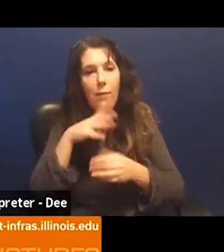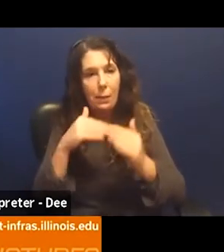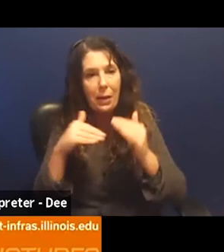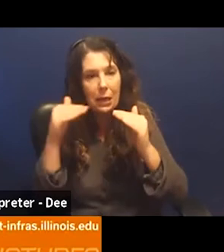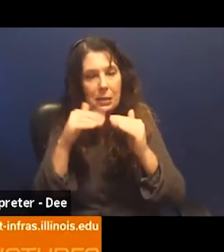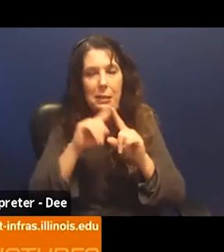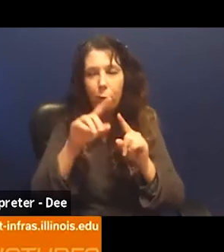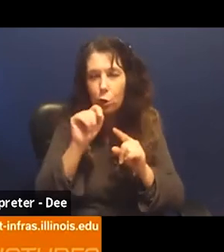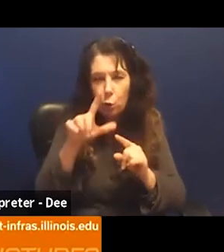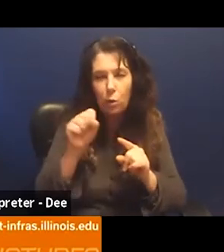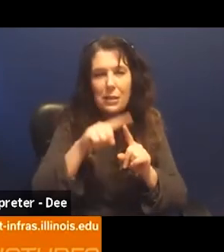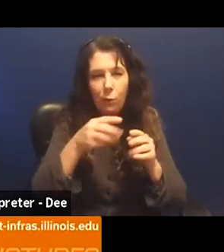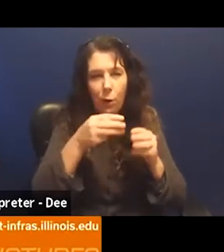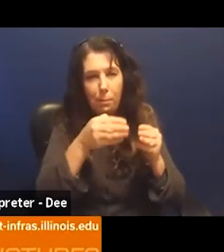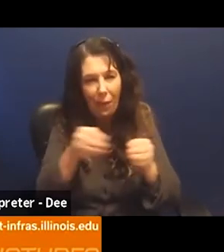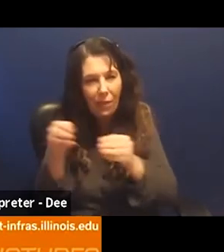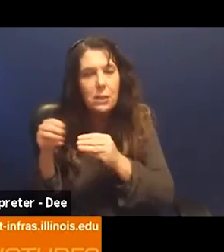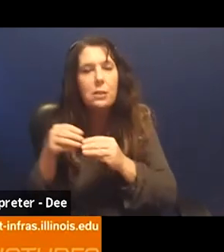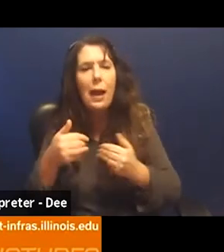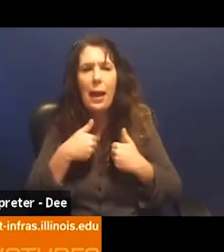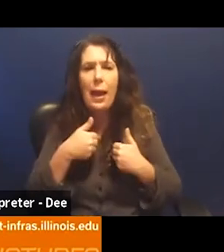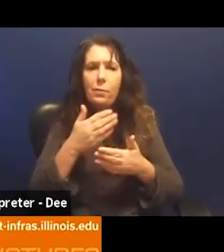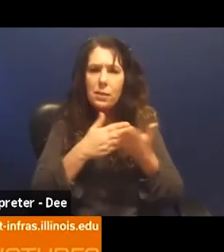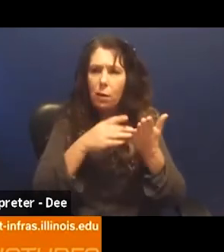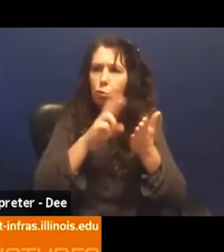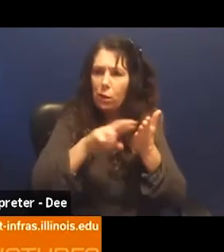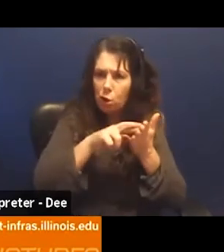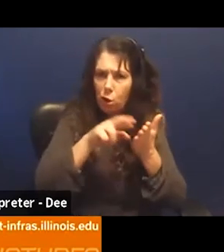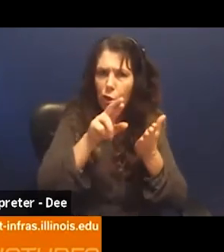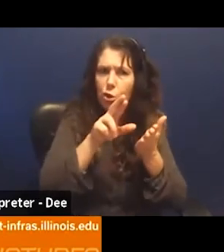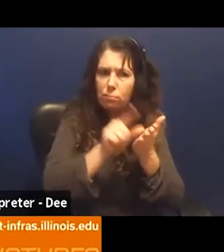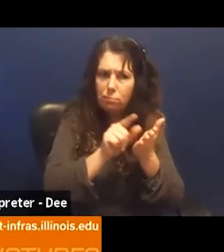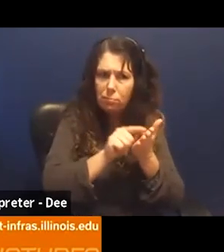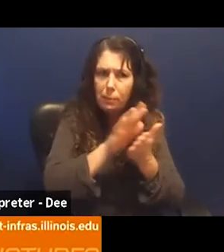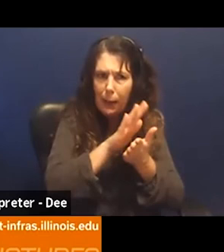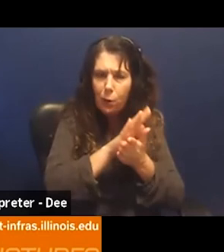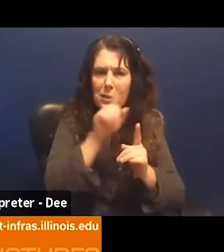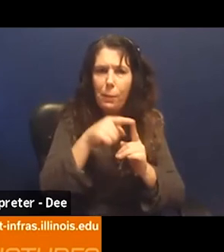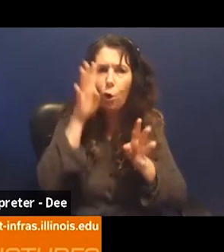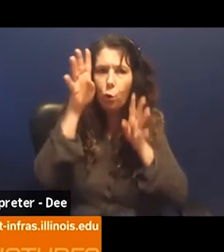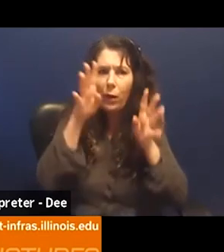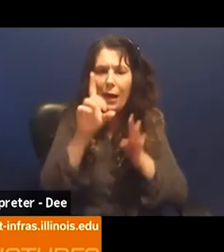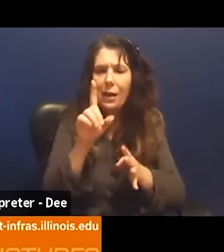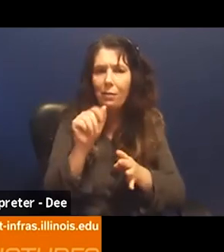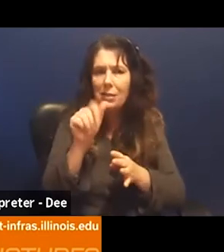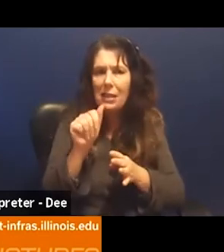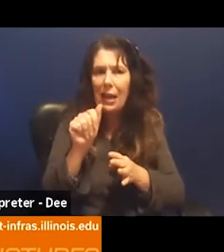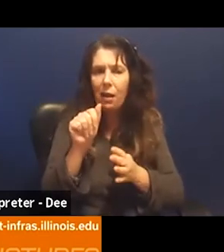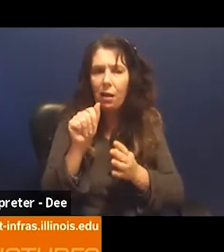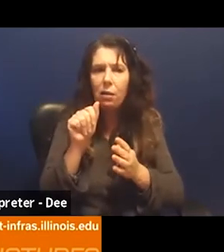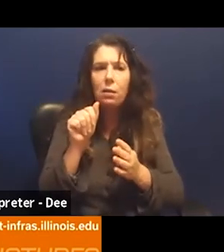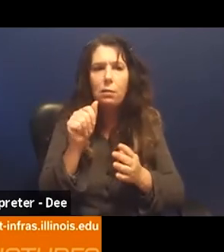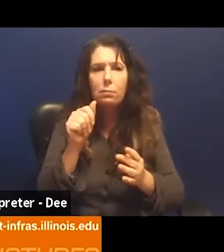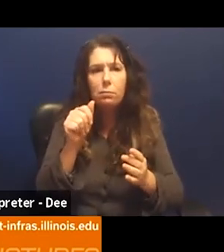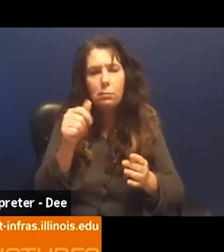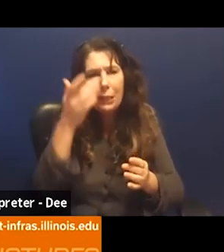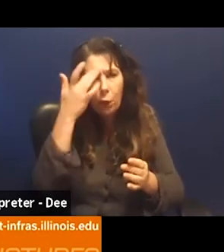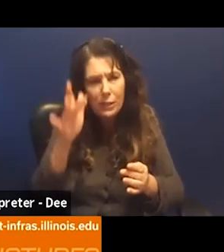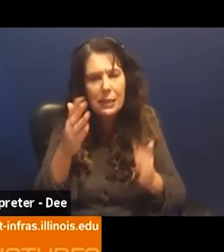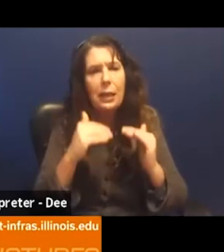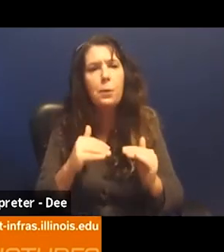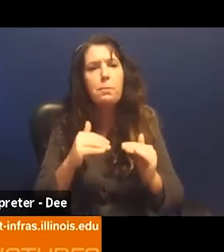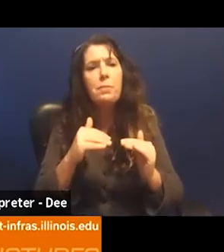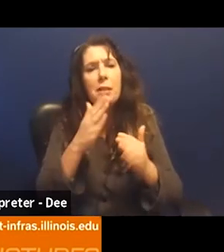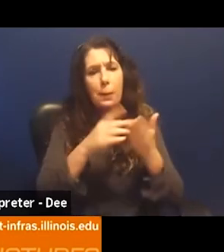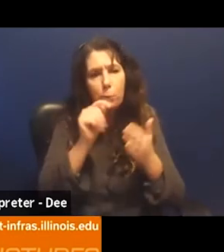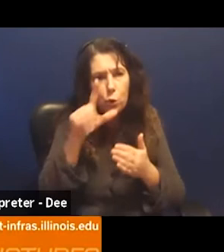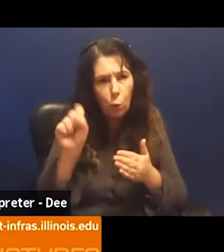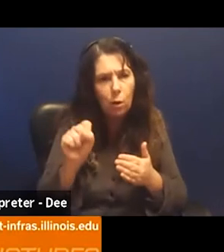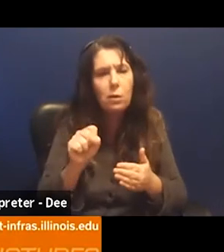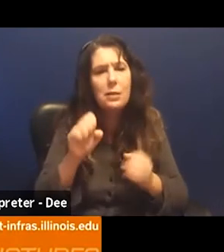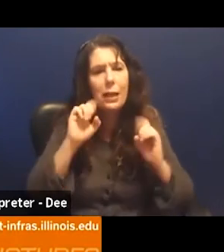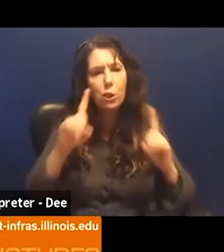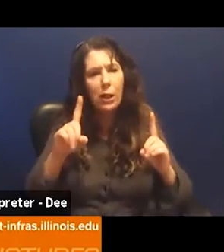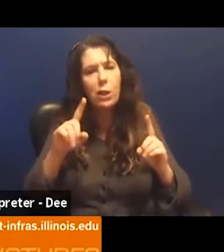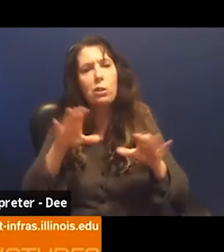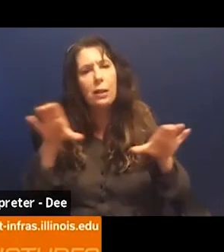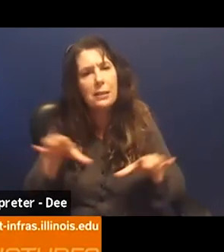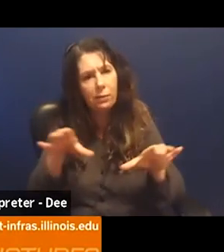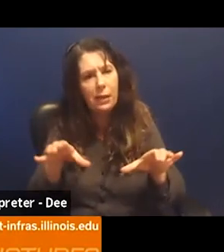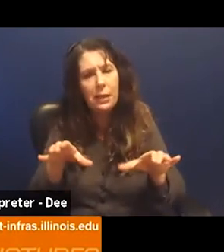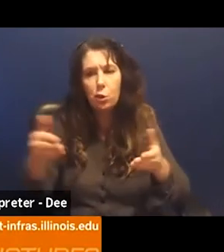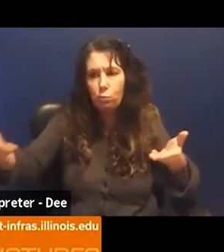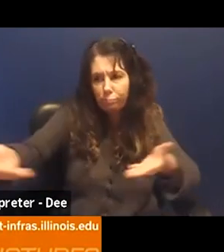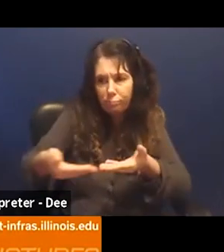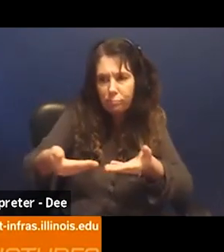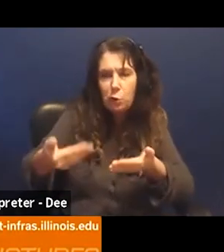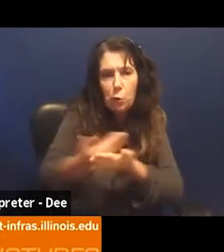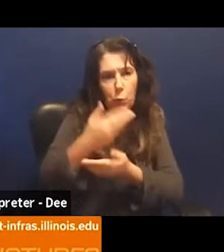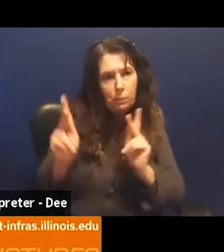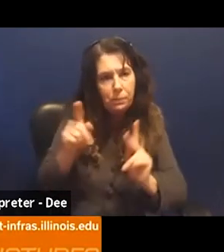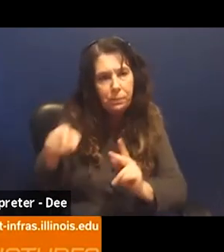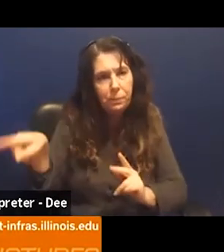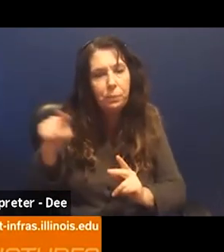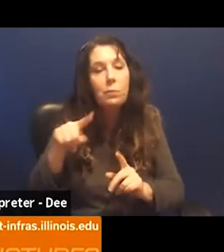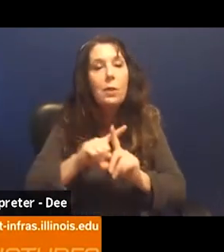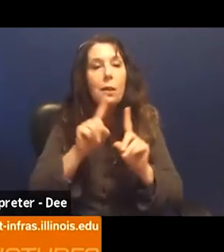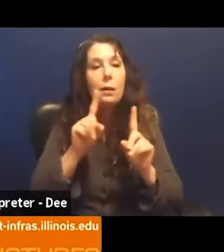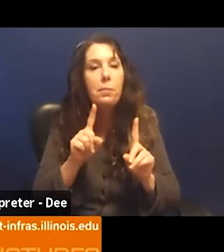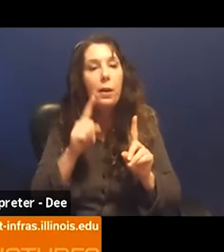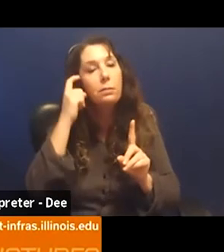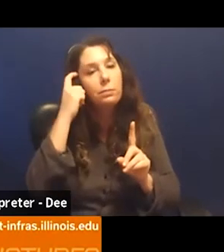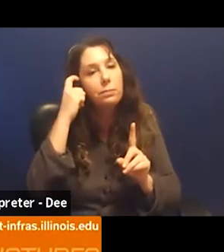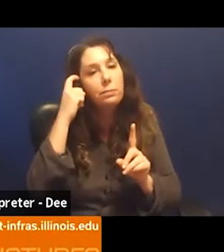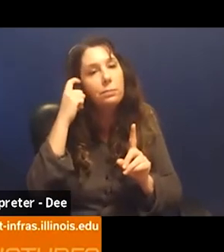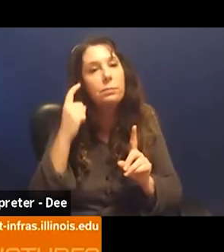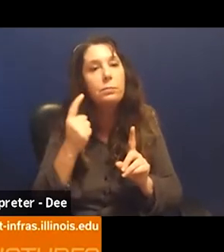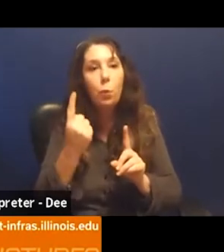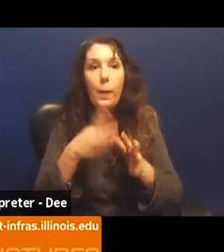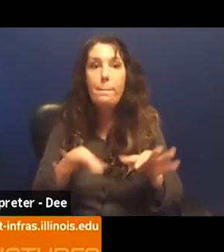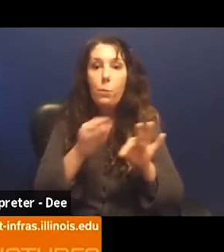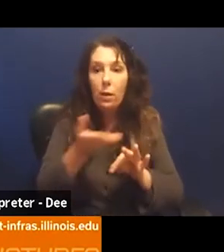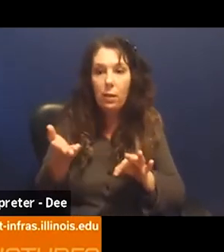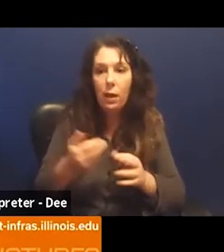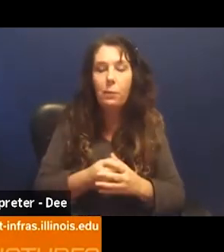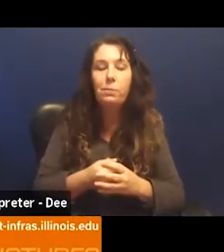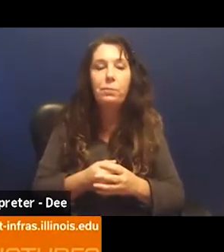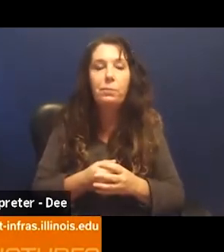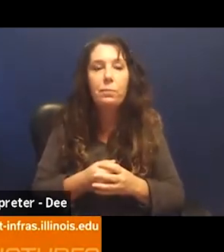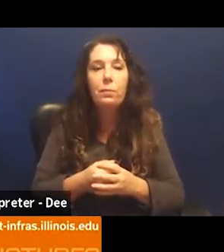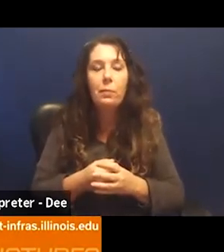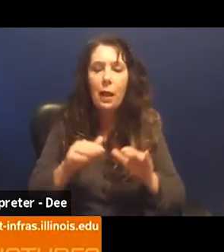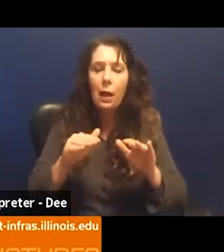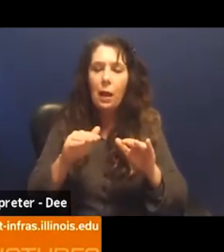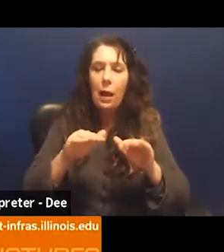And I have a couple of papers about ideas like creative data literacy. I've built some tools to introduce like and with some educational activities to introduce things to newcomers but I think one of the big things really is thinking about how do we value